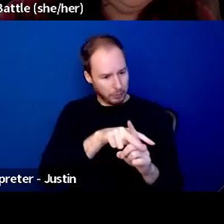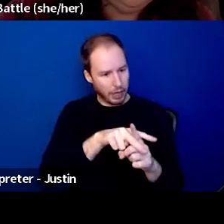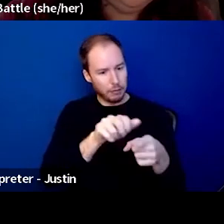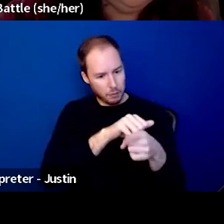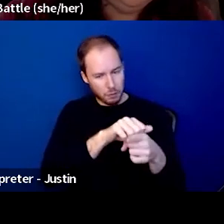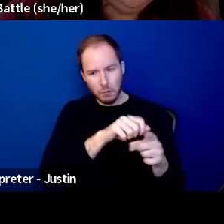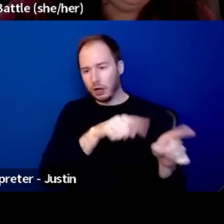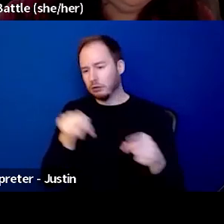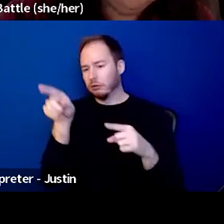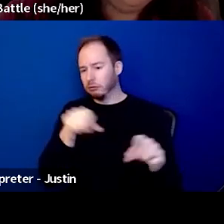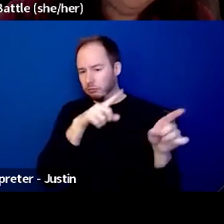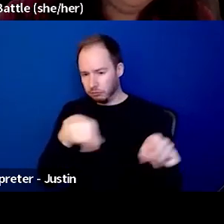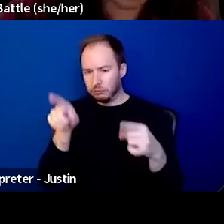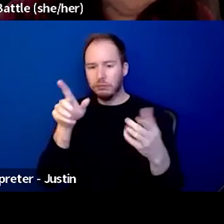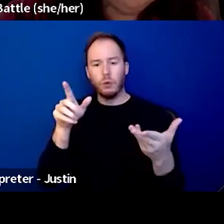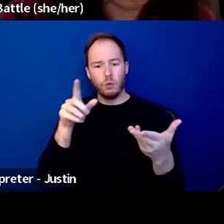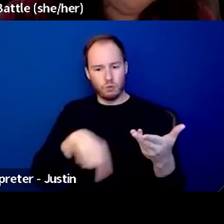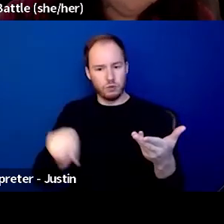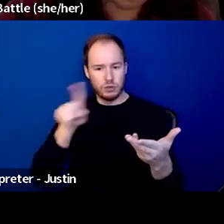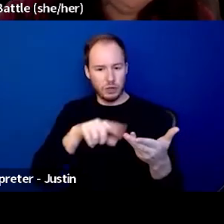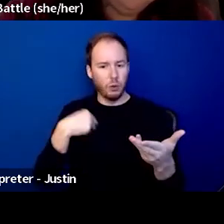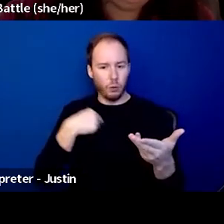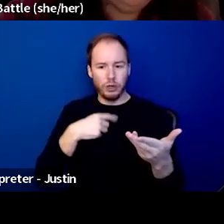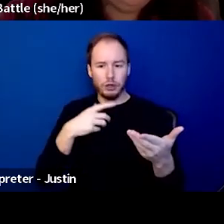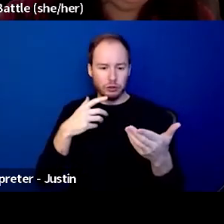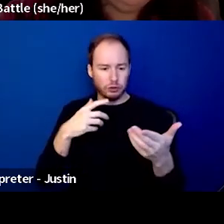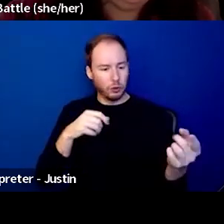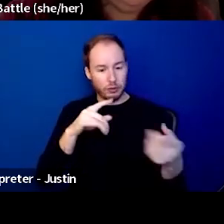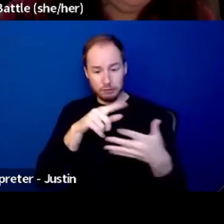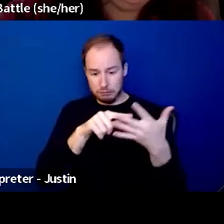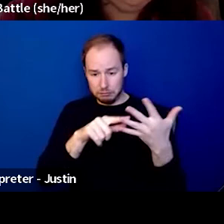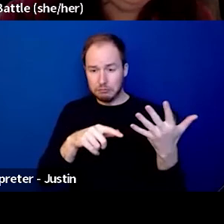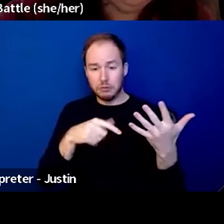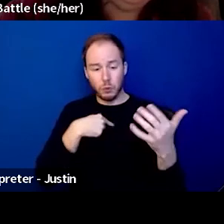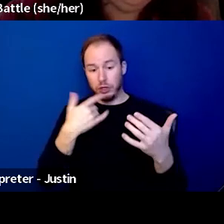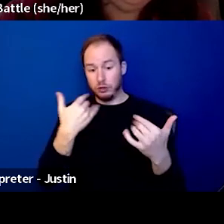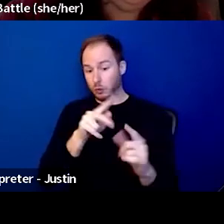and our lived experience committee. And then saying, "Okay, these are the standards," putting them out in the community,